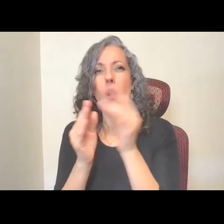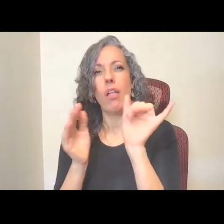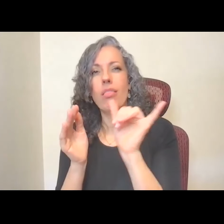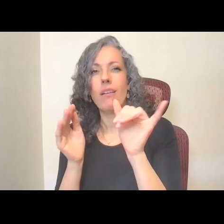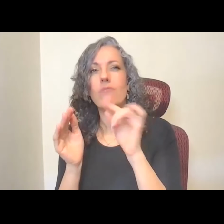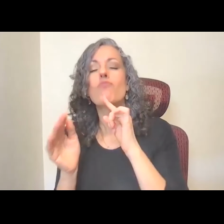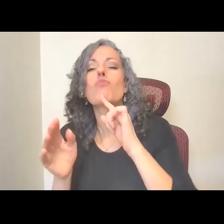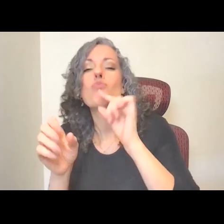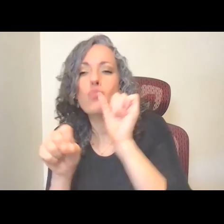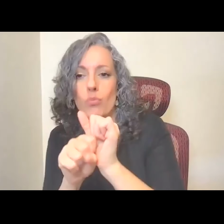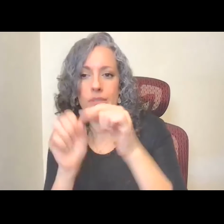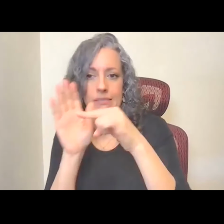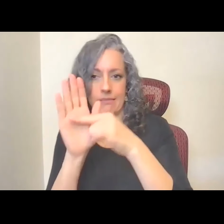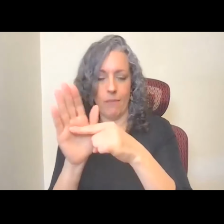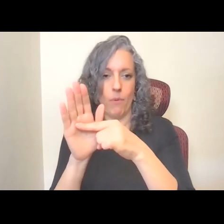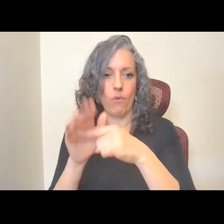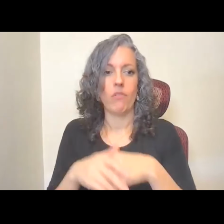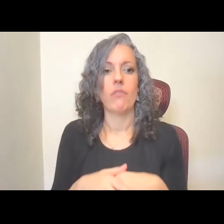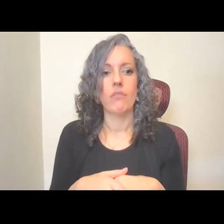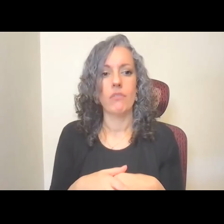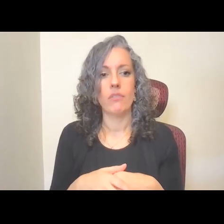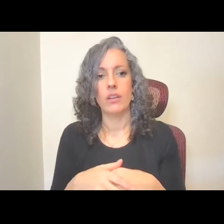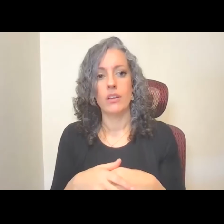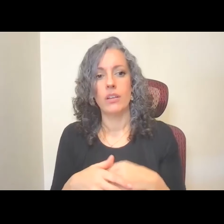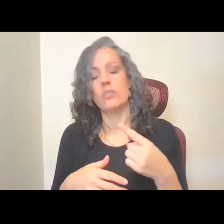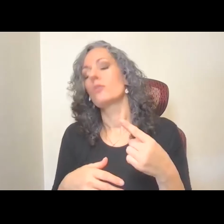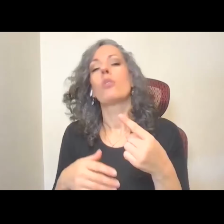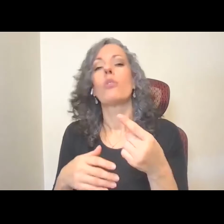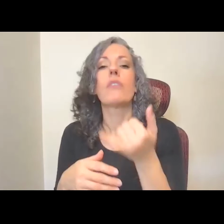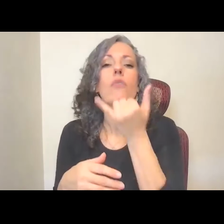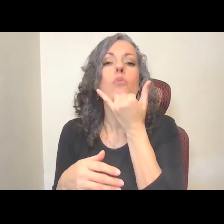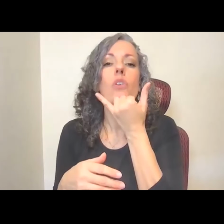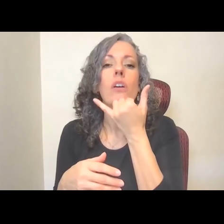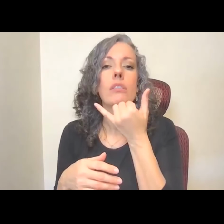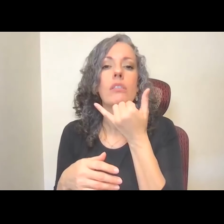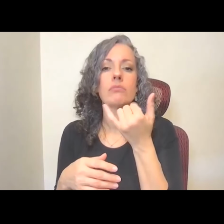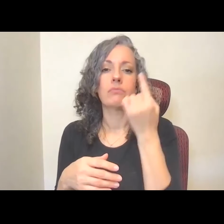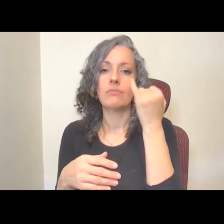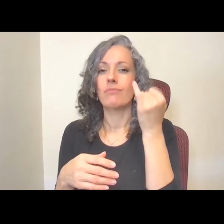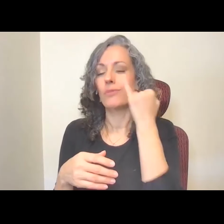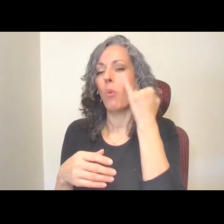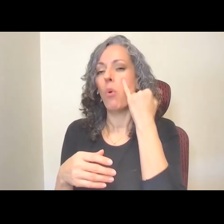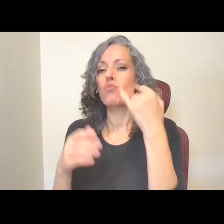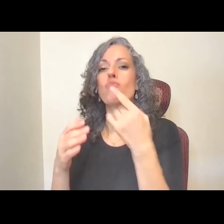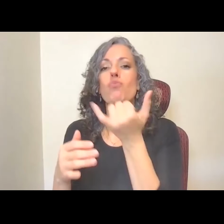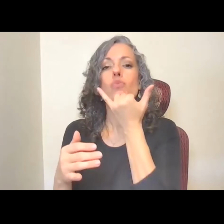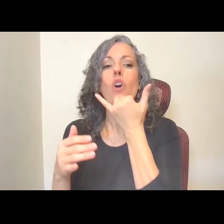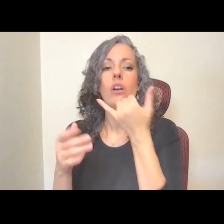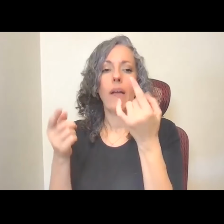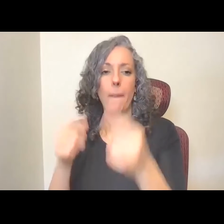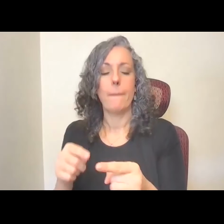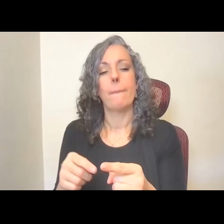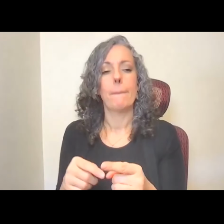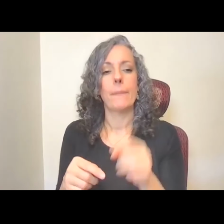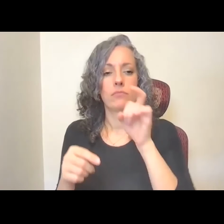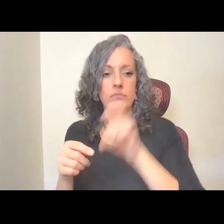when do we trigger the error case? Here I have a form that is supposed to be a way to check